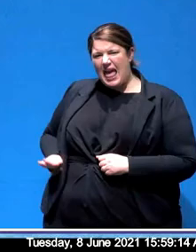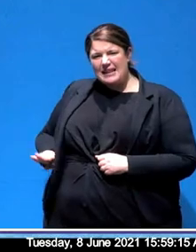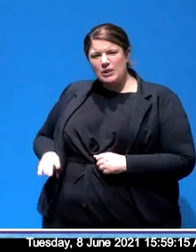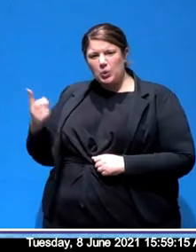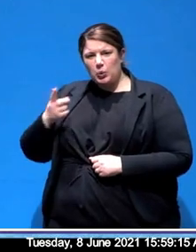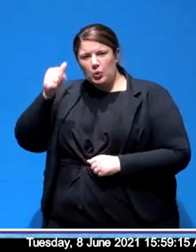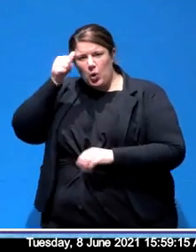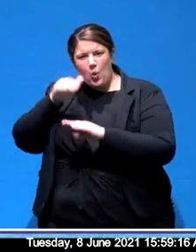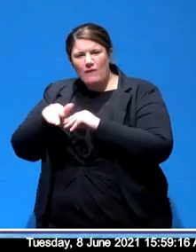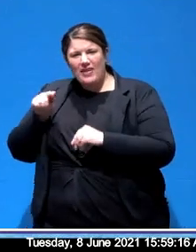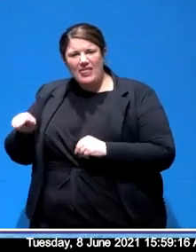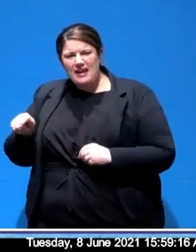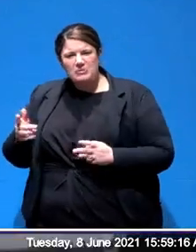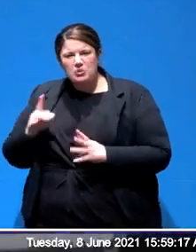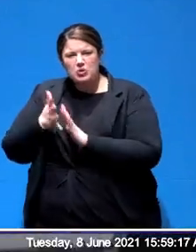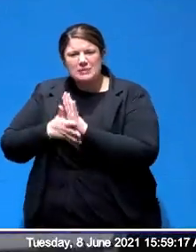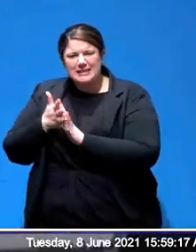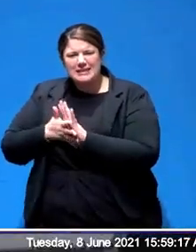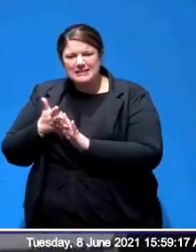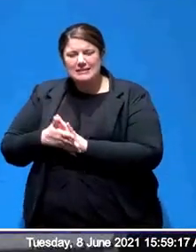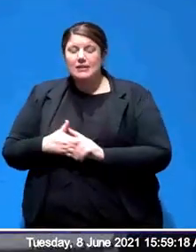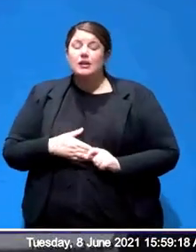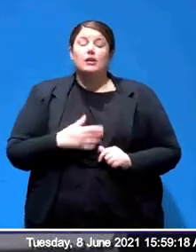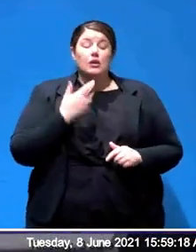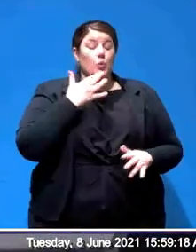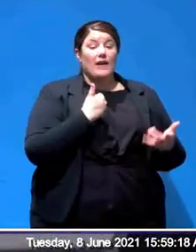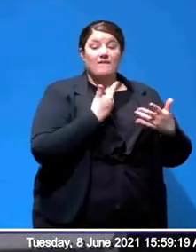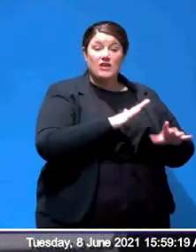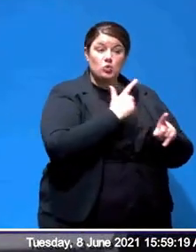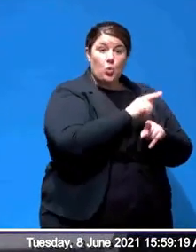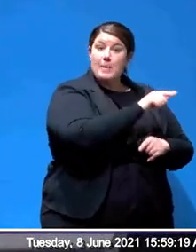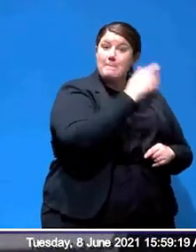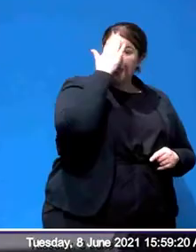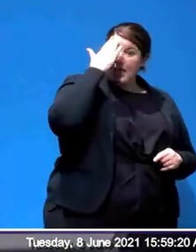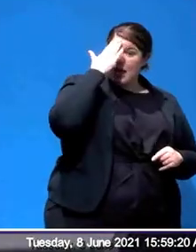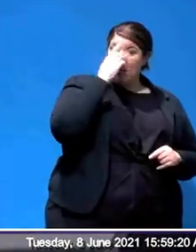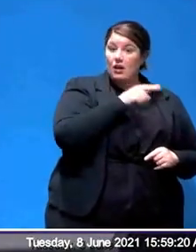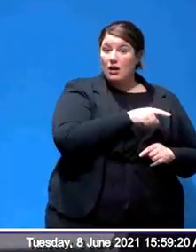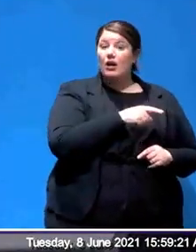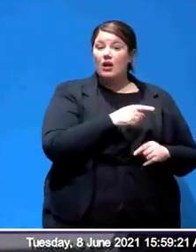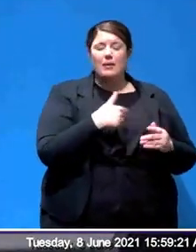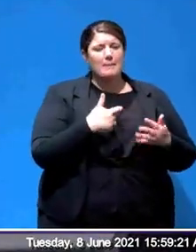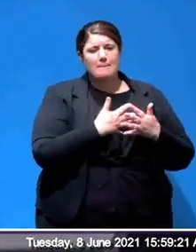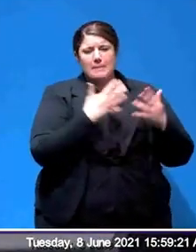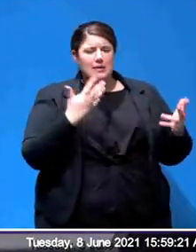When I had spoken to Karen, I had had a huge conversation with Karen